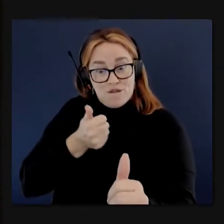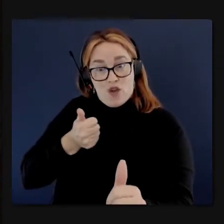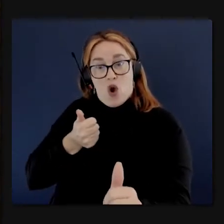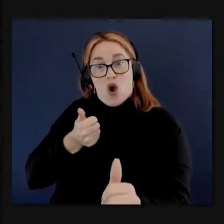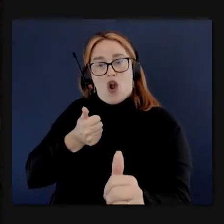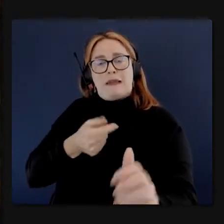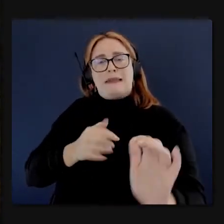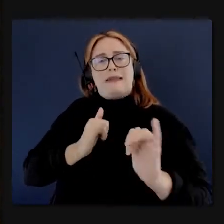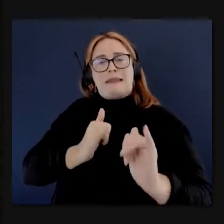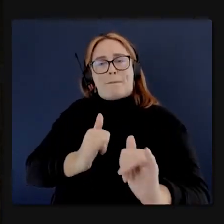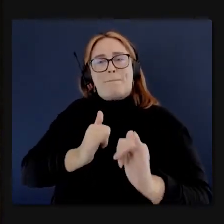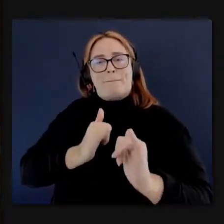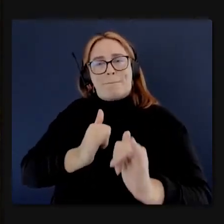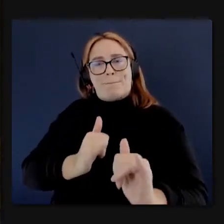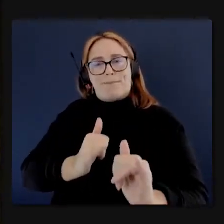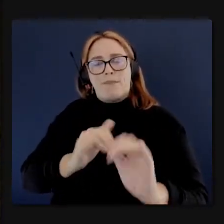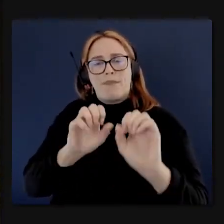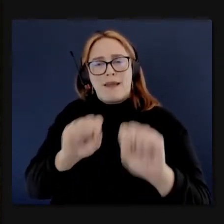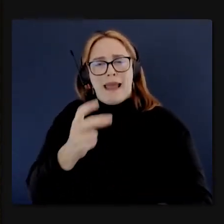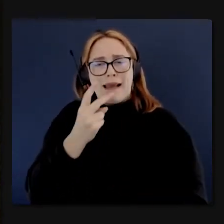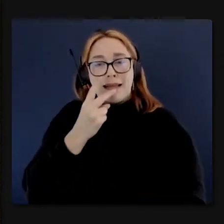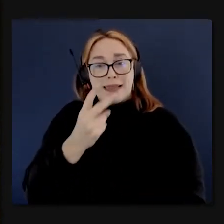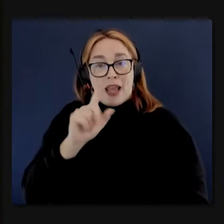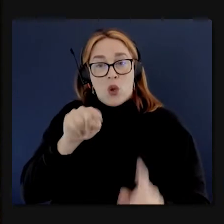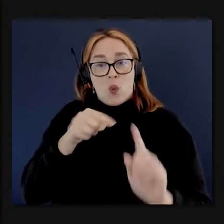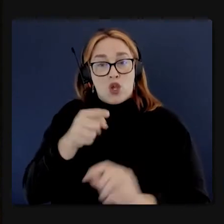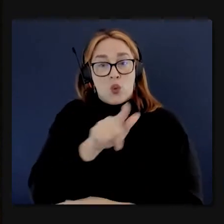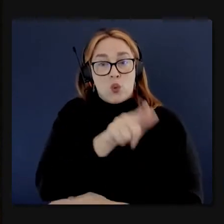And if we zoom out here, we can now see that when we switch